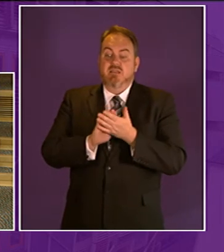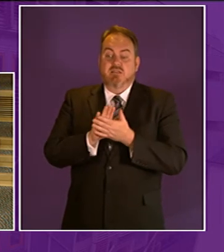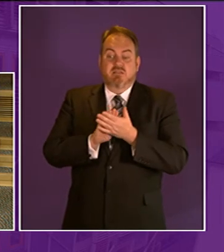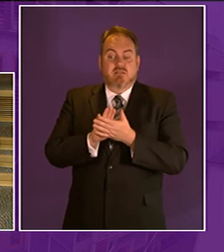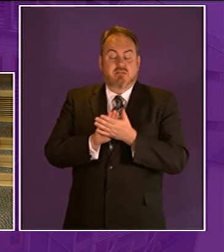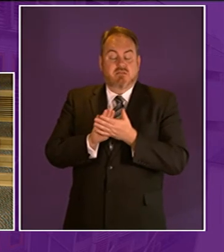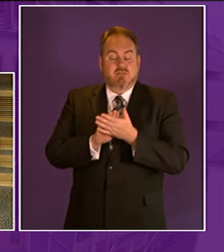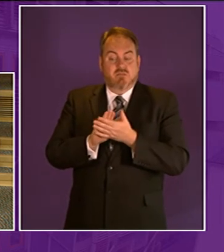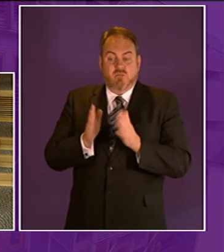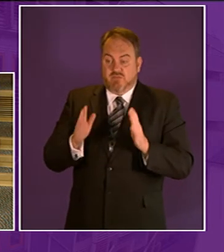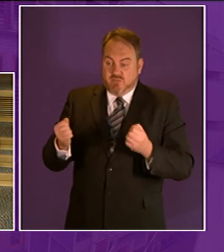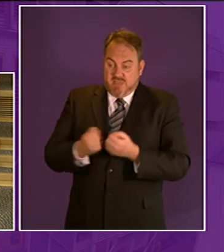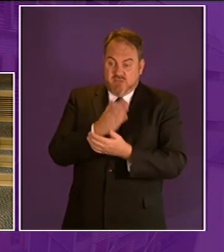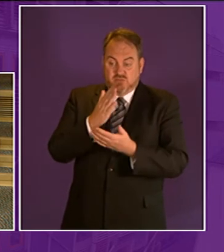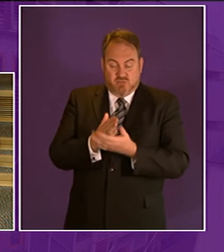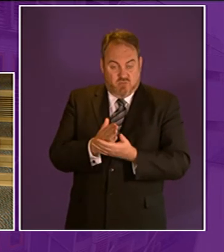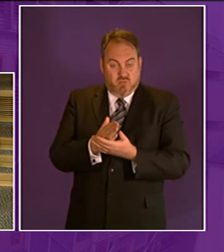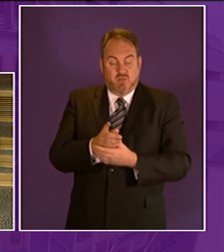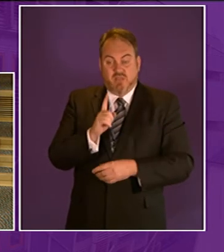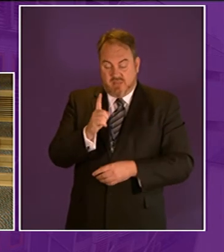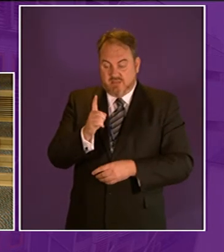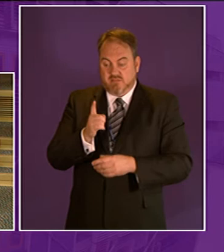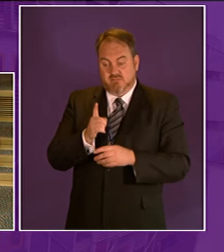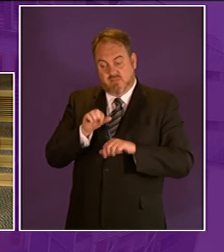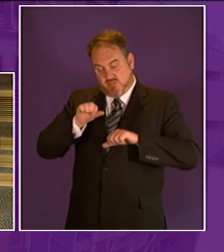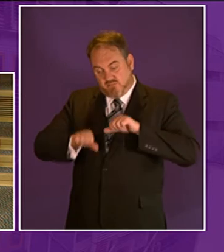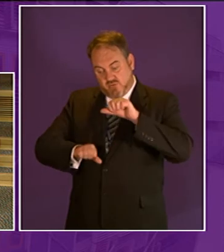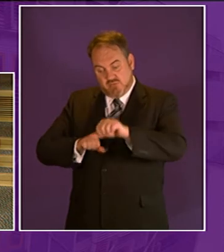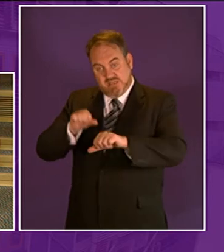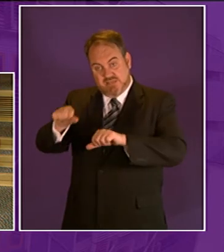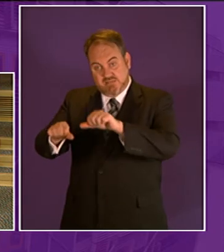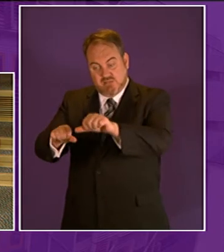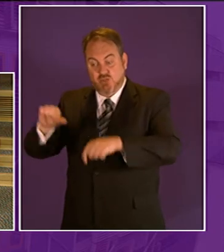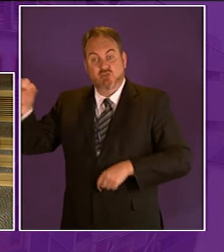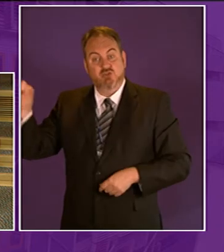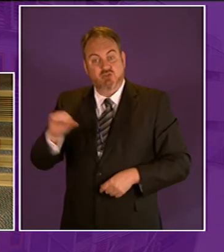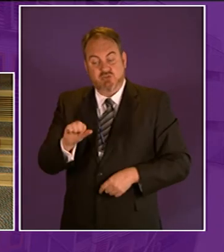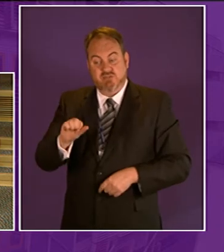taking a course that would see the industrial action suspended to enable discussions to